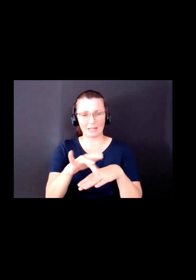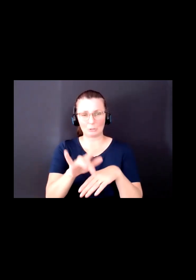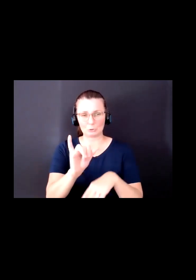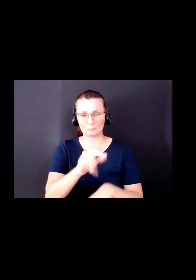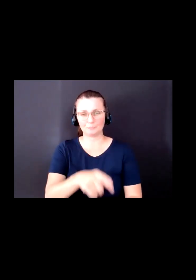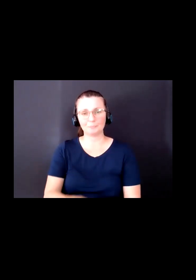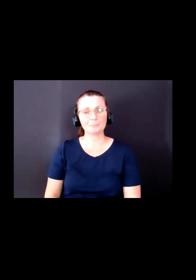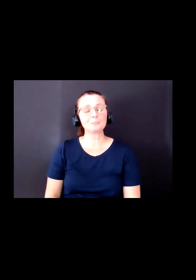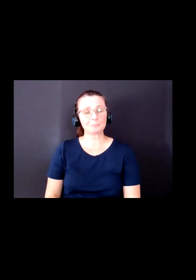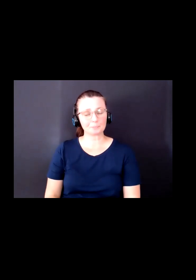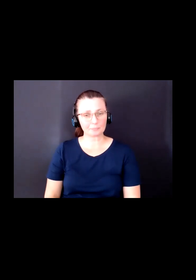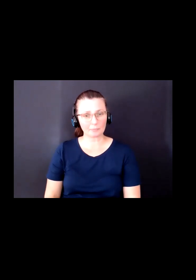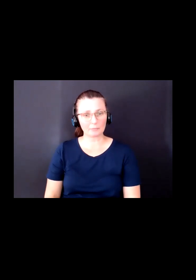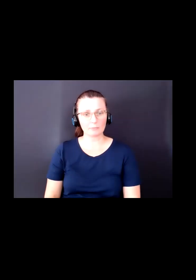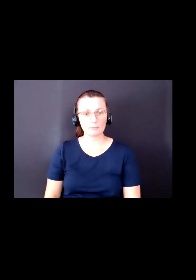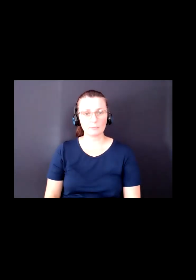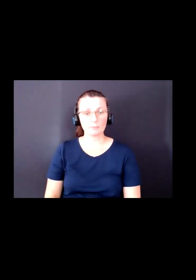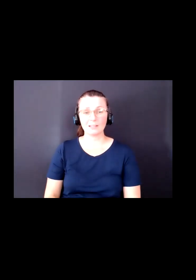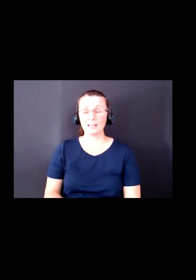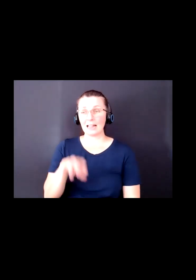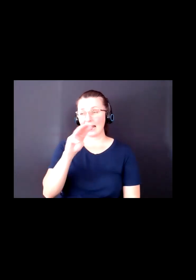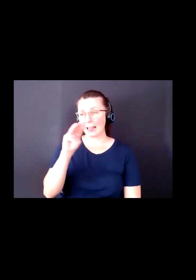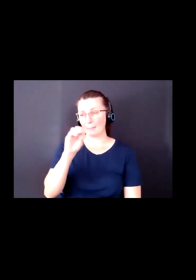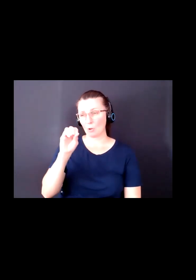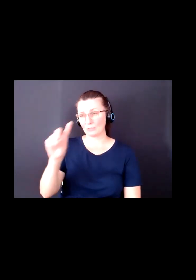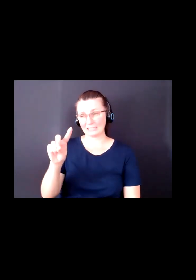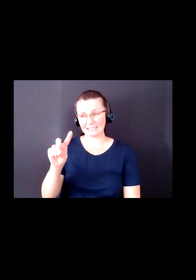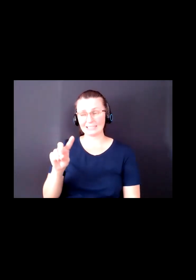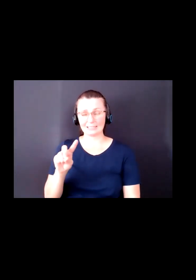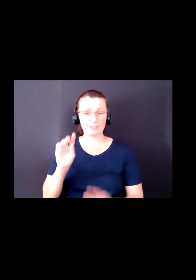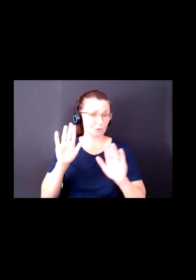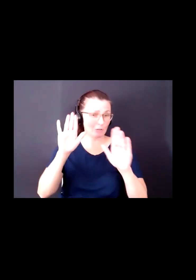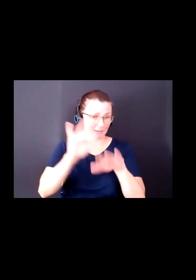here to use MOD as a resource. Again, we provide information